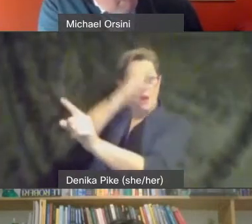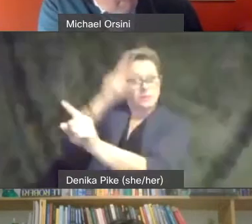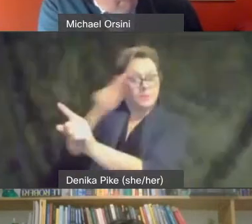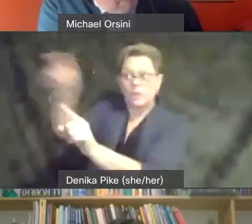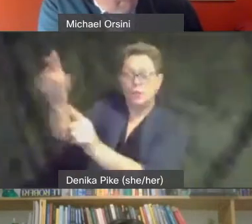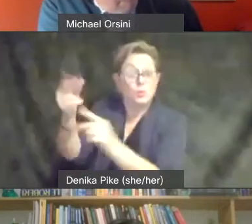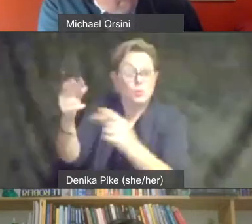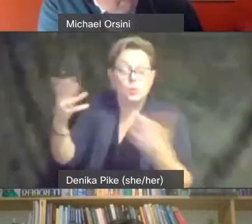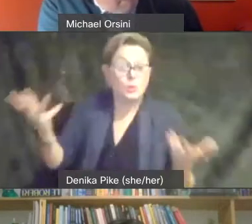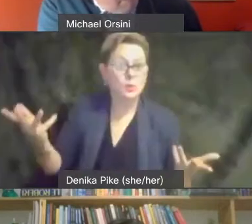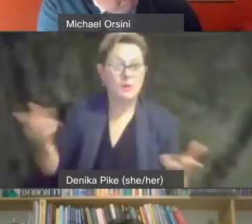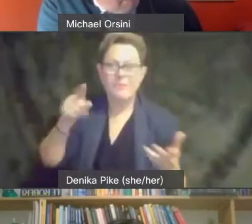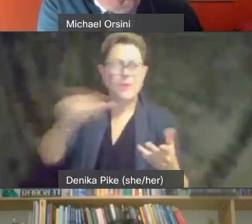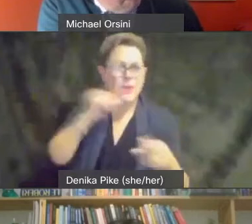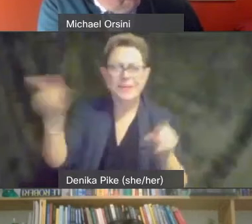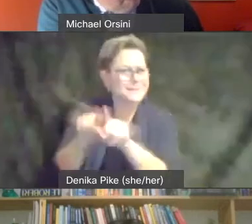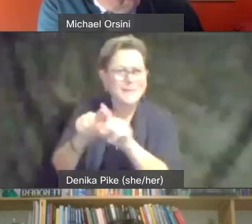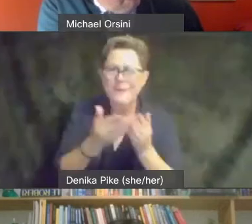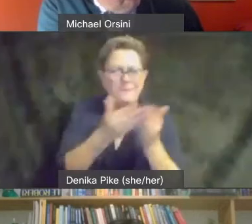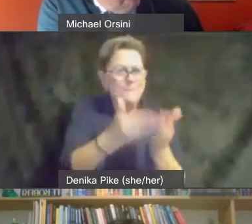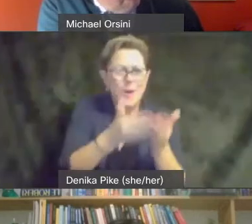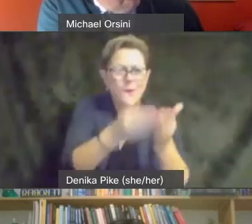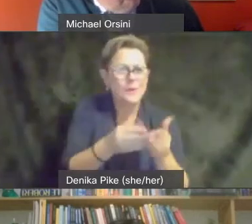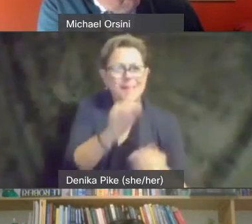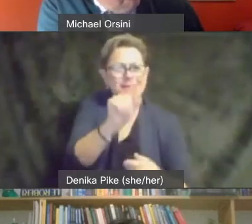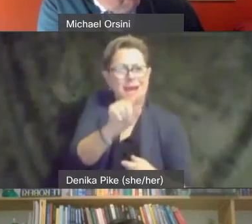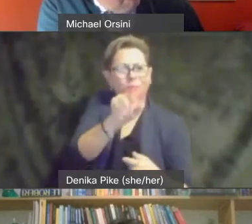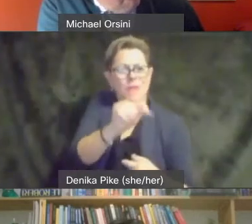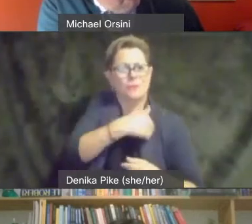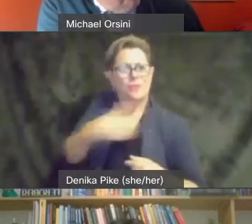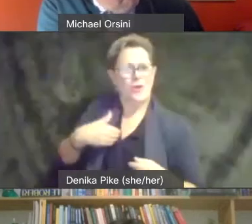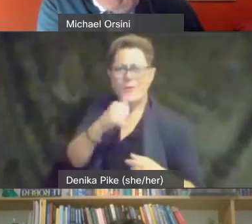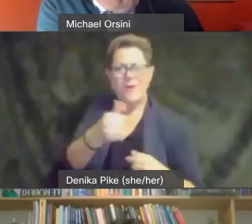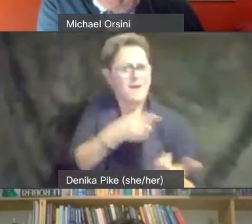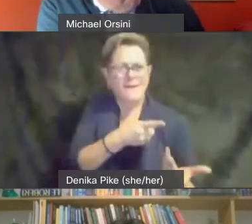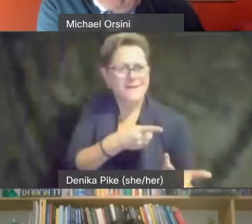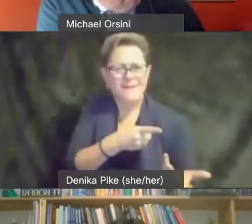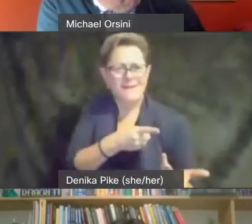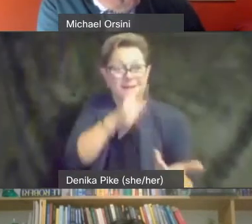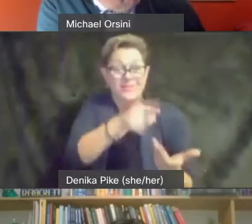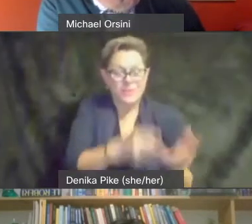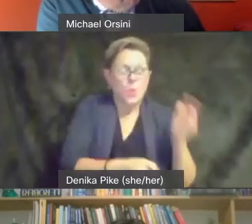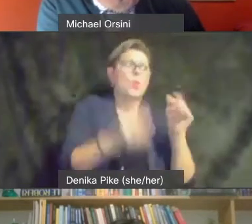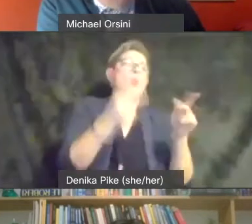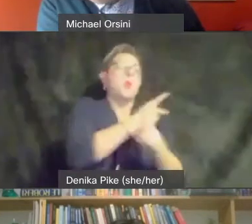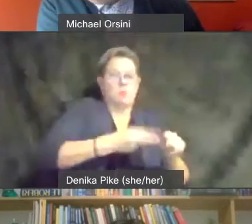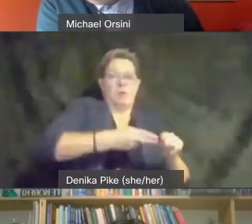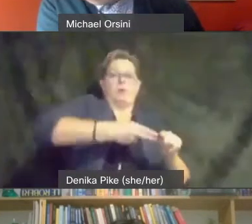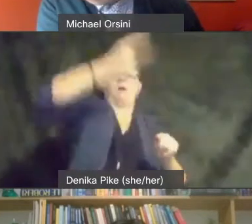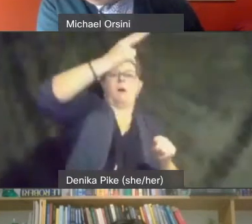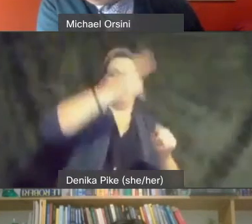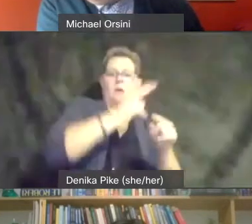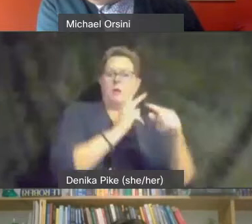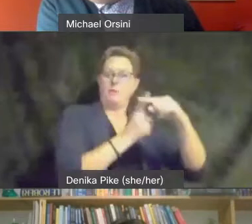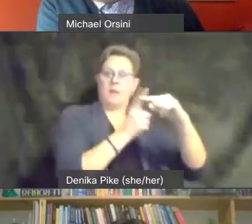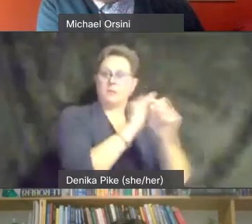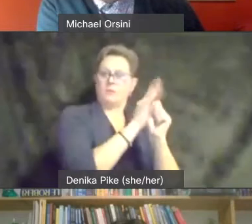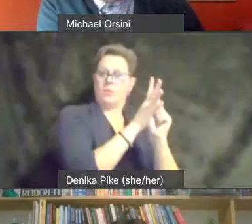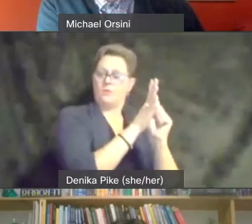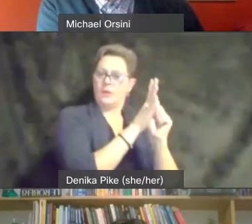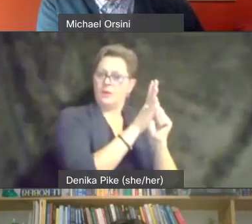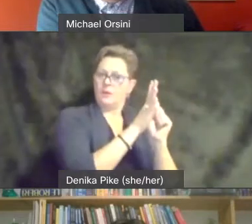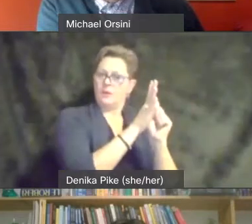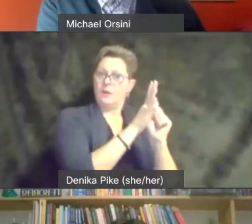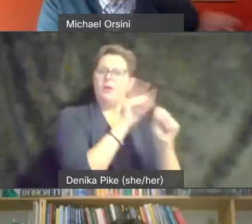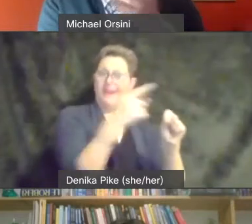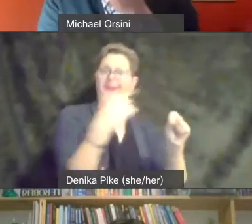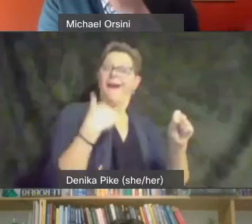They're not in the same boat as even downtown Toronto, which is experiencing some of the highest infection rates in the country, but also has access to the largest number of critical care beds and specialists in the country.